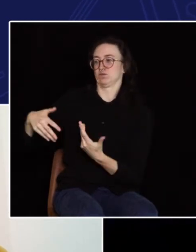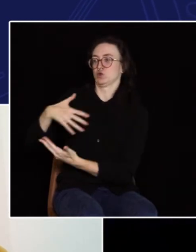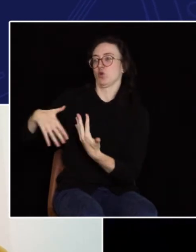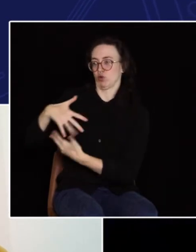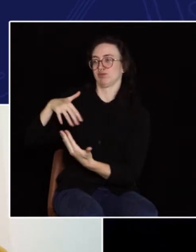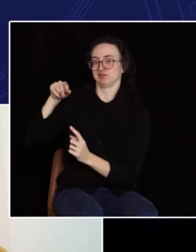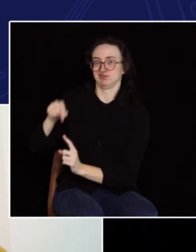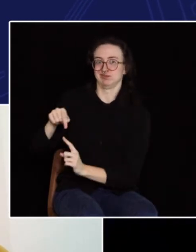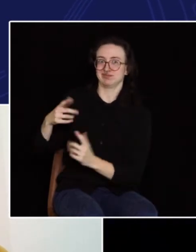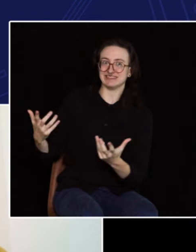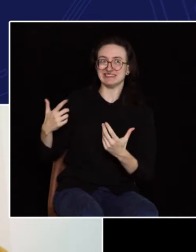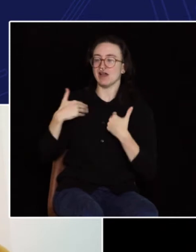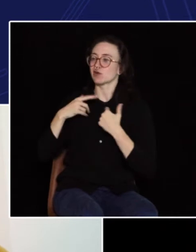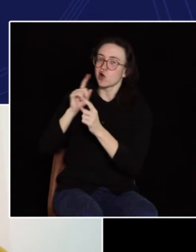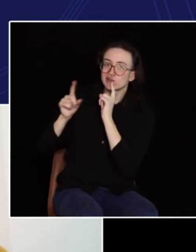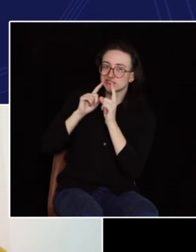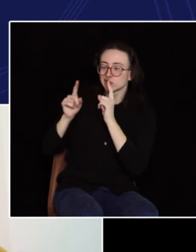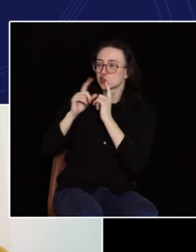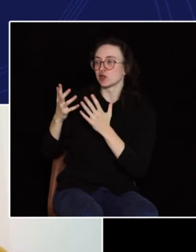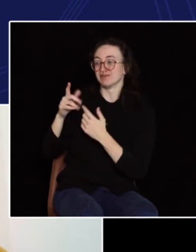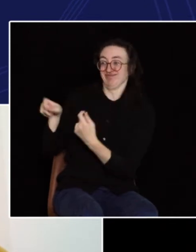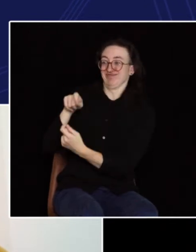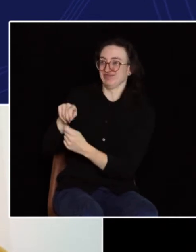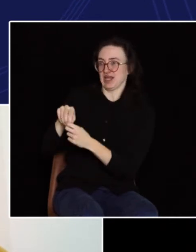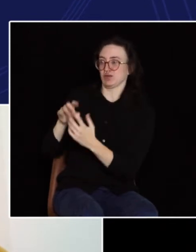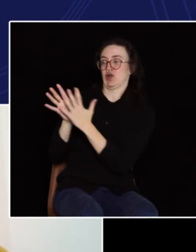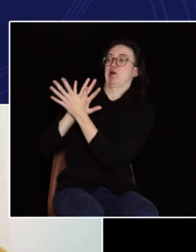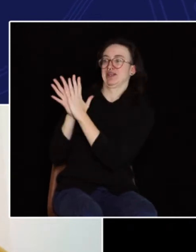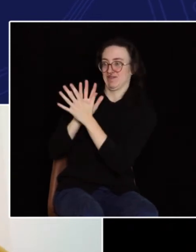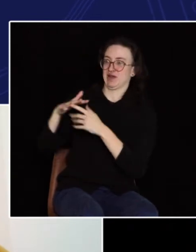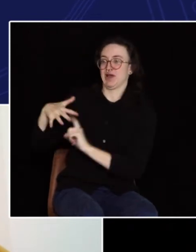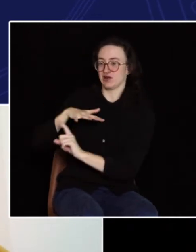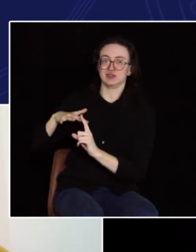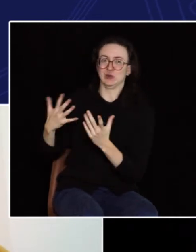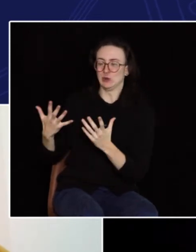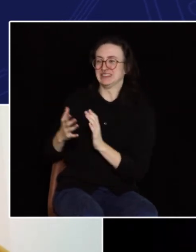just, in social life with having conversations, particularly in crowded environments,